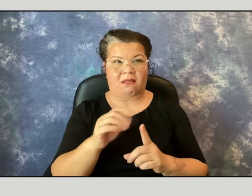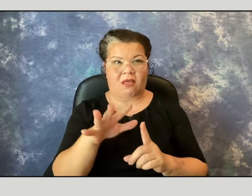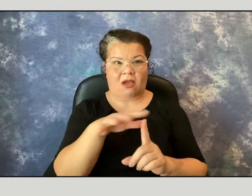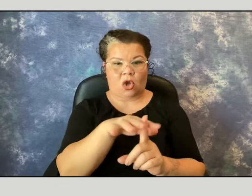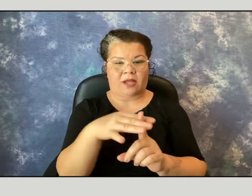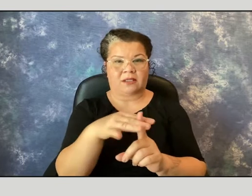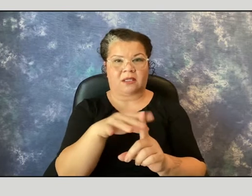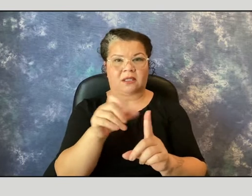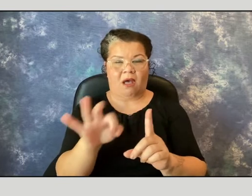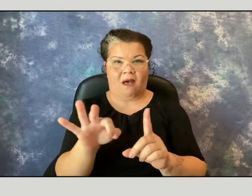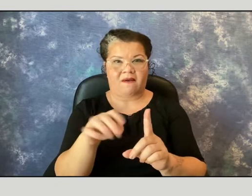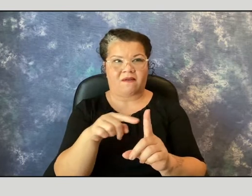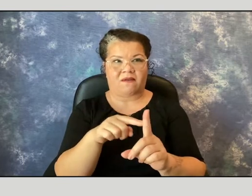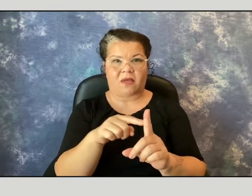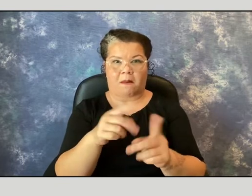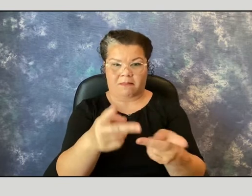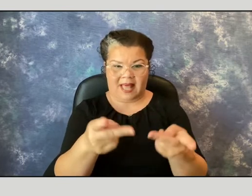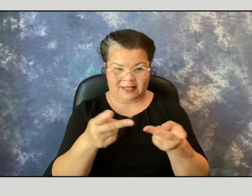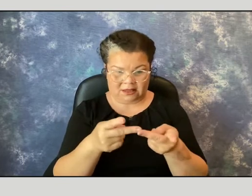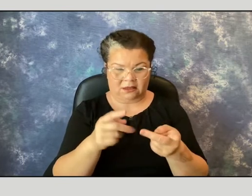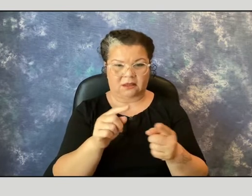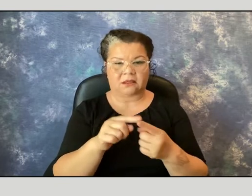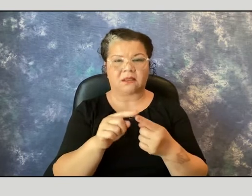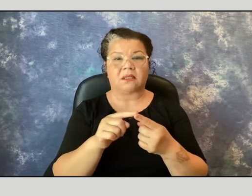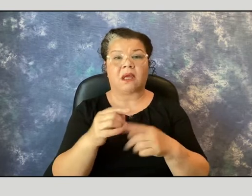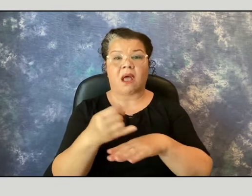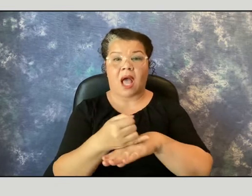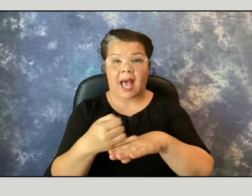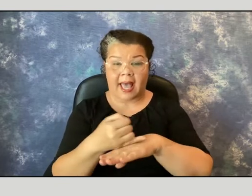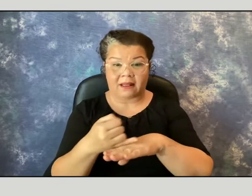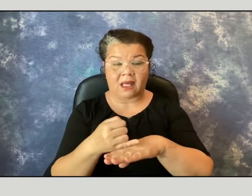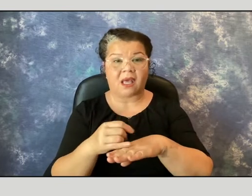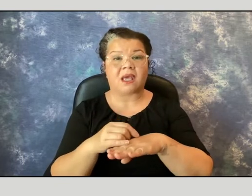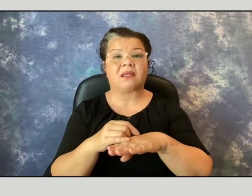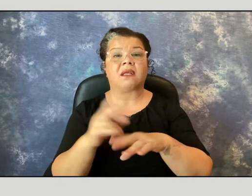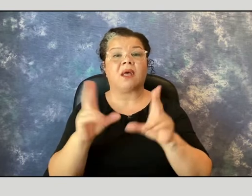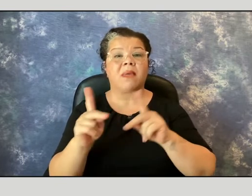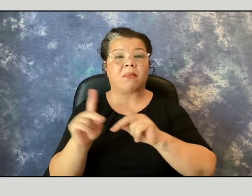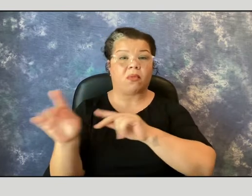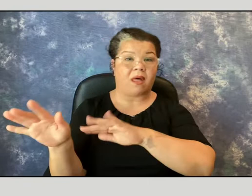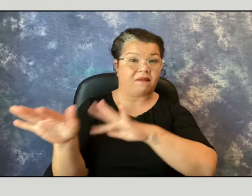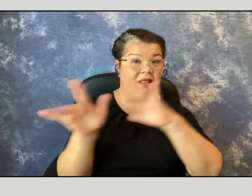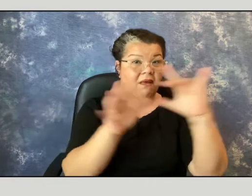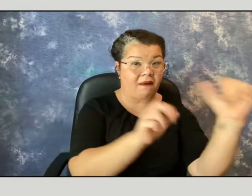of place, the island, the diaspora. Could you share with us a specific place